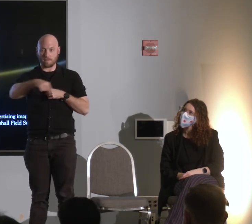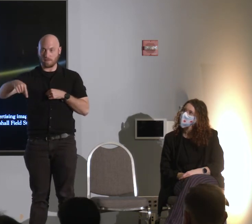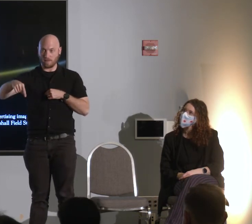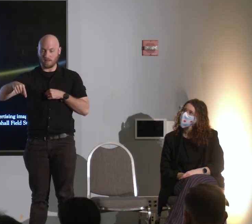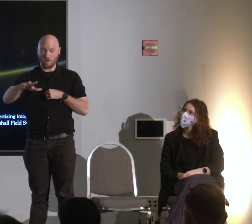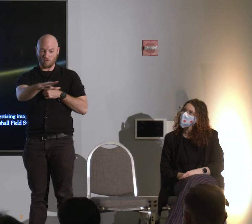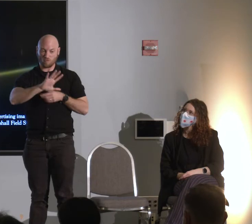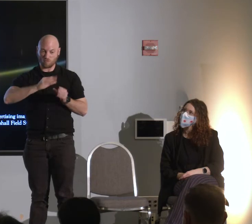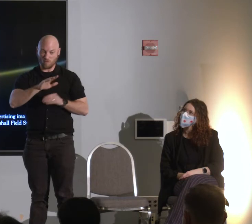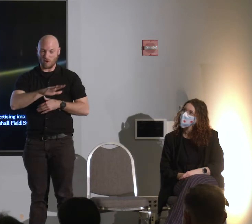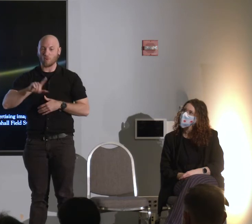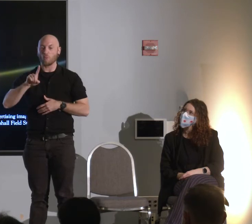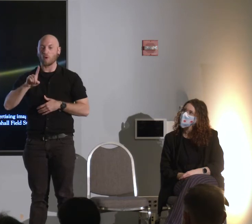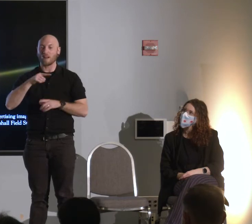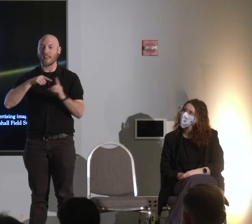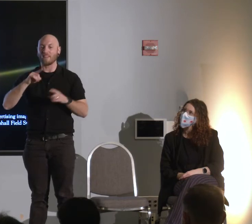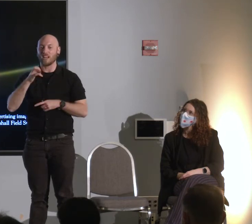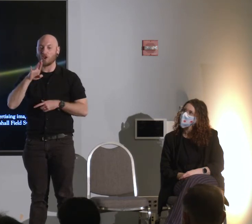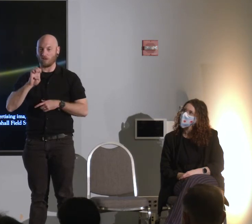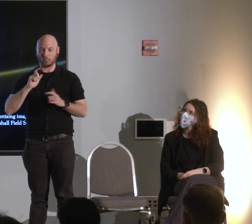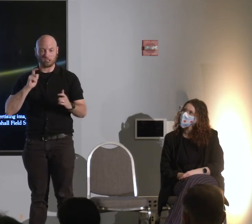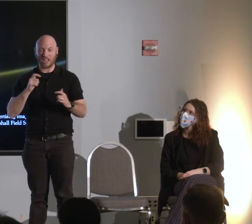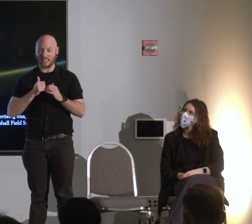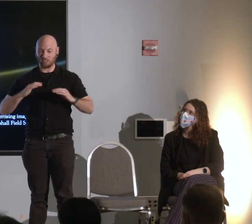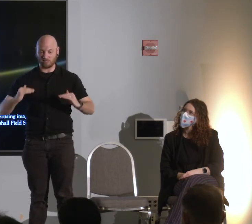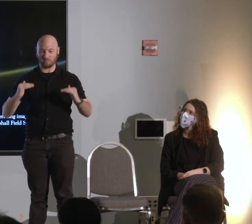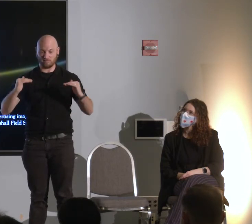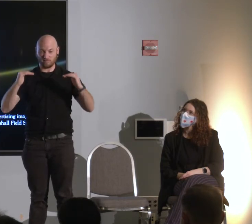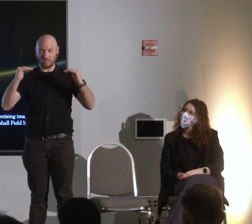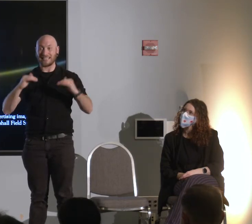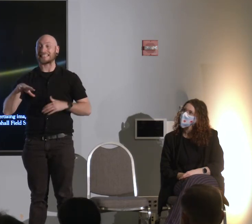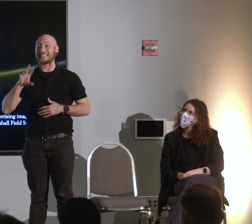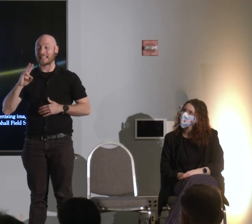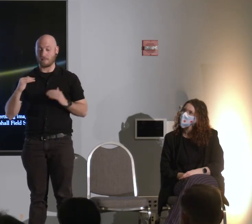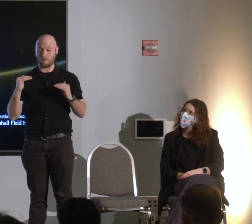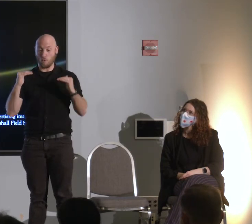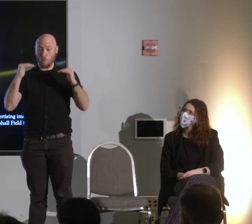and a half of floor space. Per floor. The seven tall stories would top out at a corner